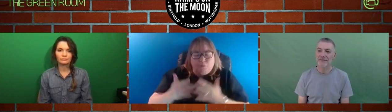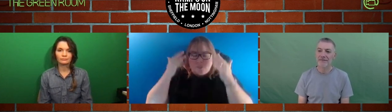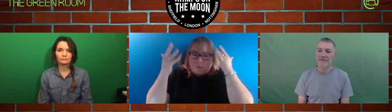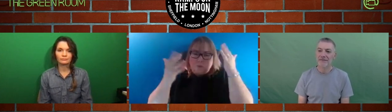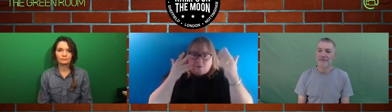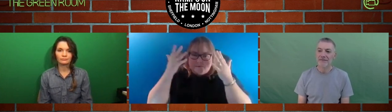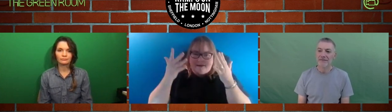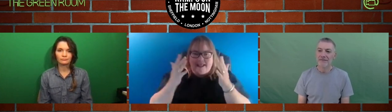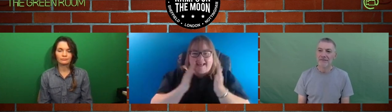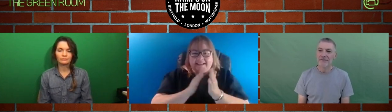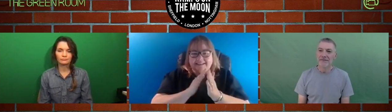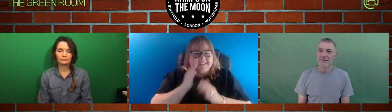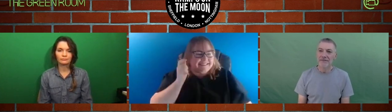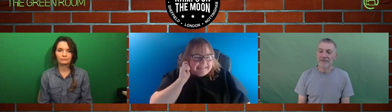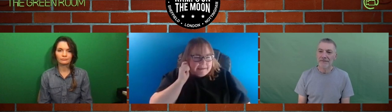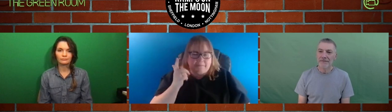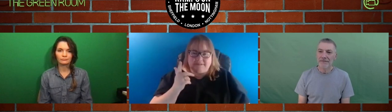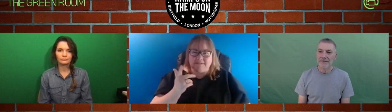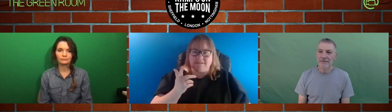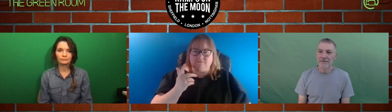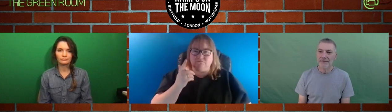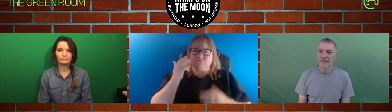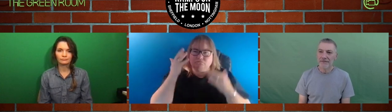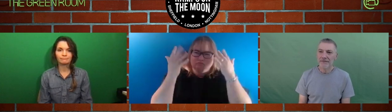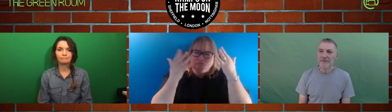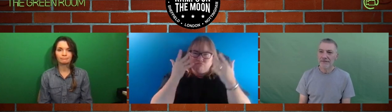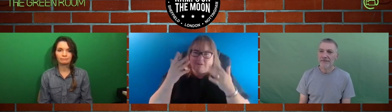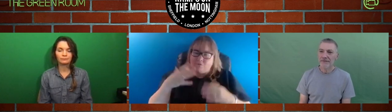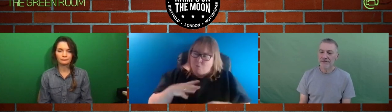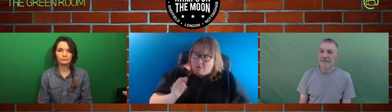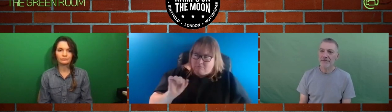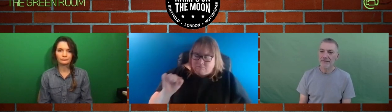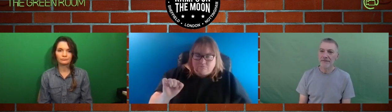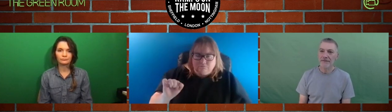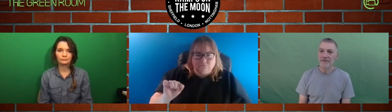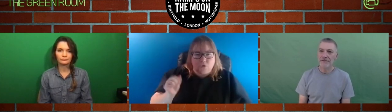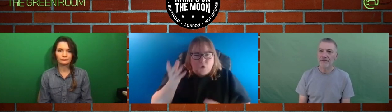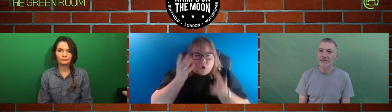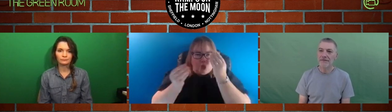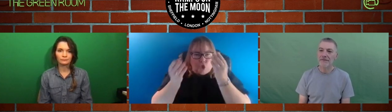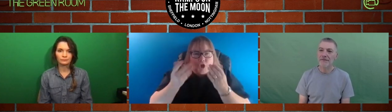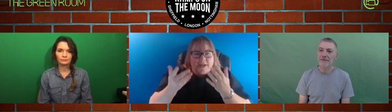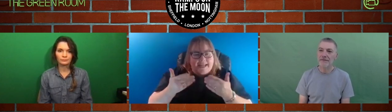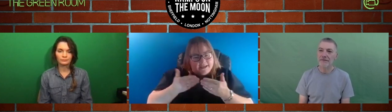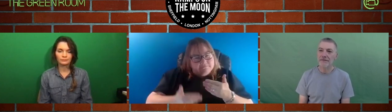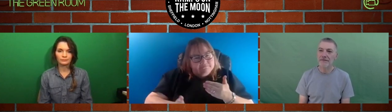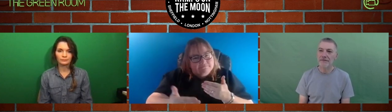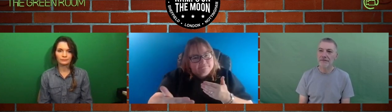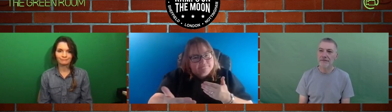if you did want to carry on the learning it is to be responsive all the time and to